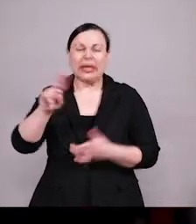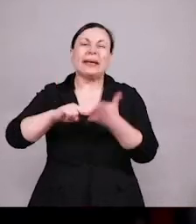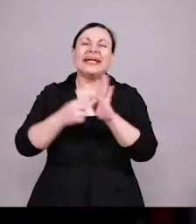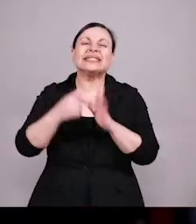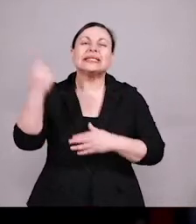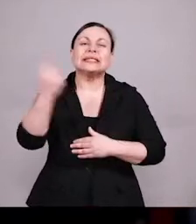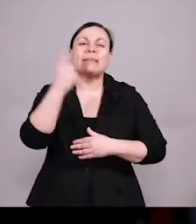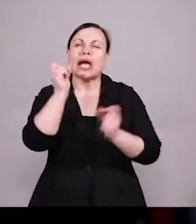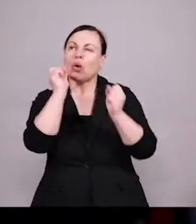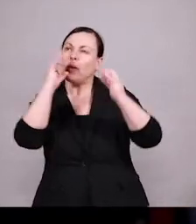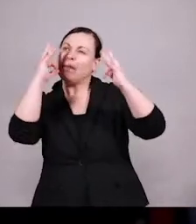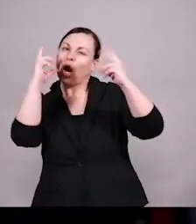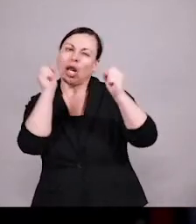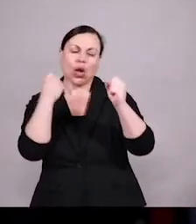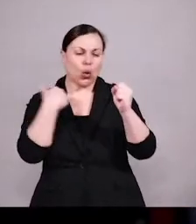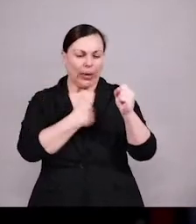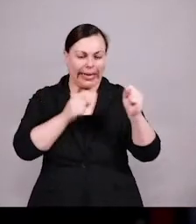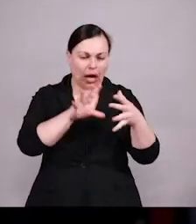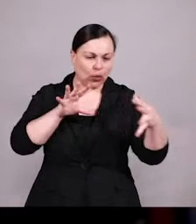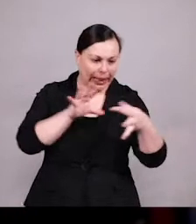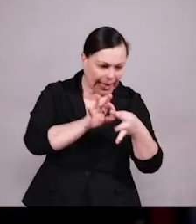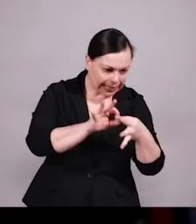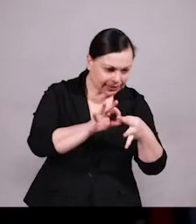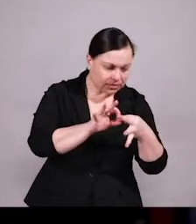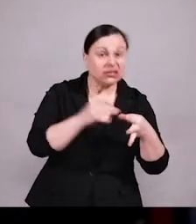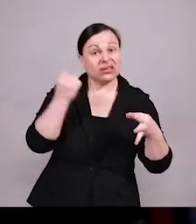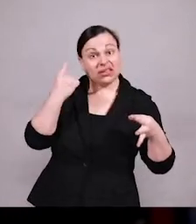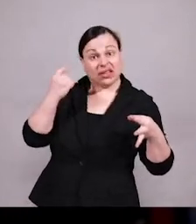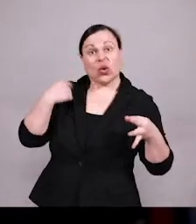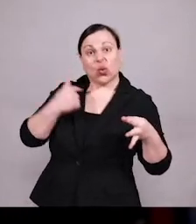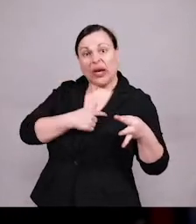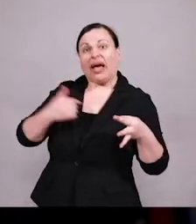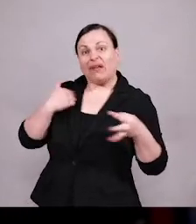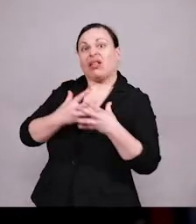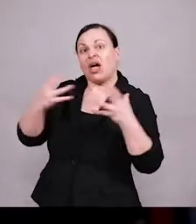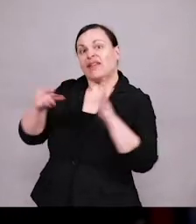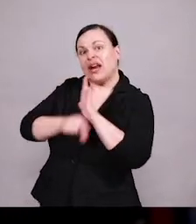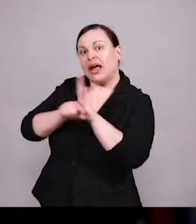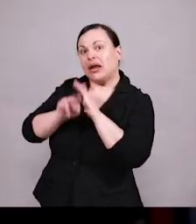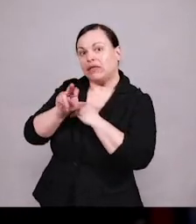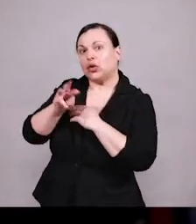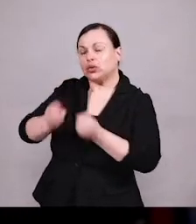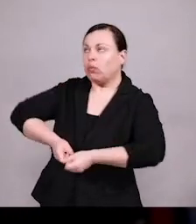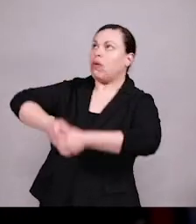While it often seems we are swamped with negative news, I never want us to lose sight of the fact